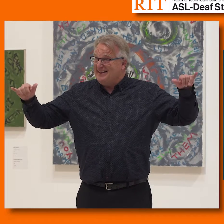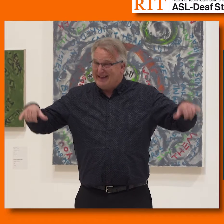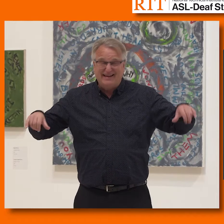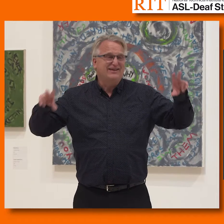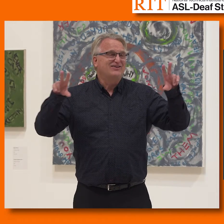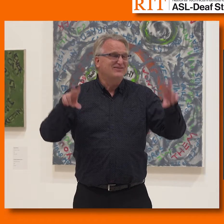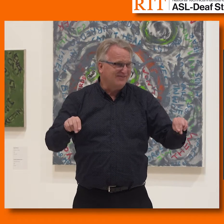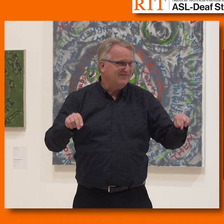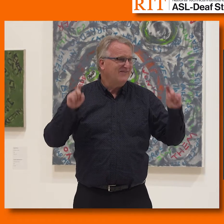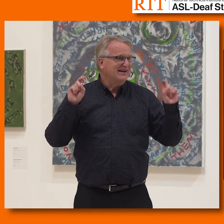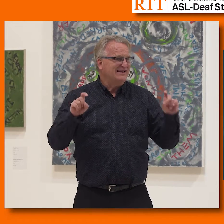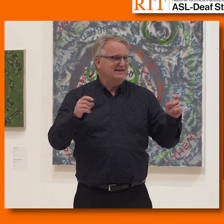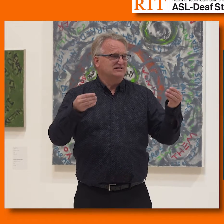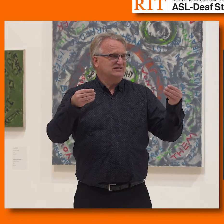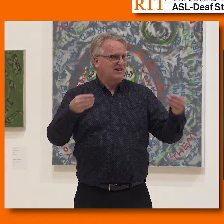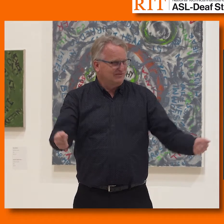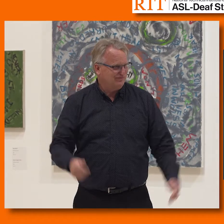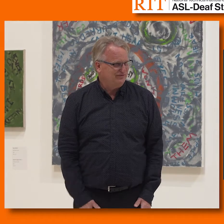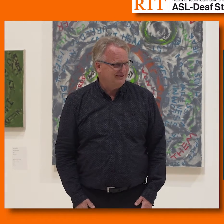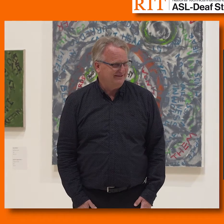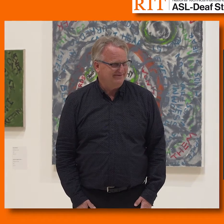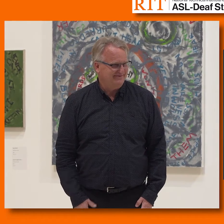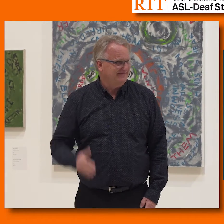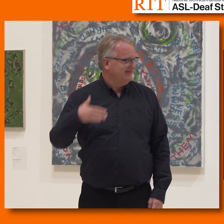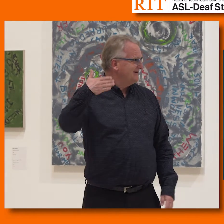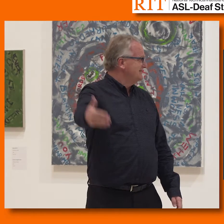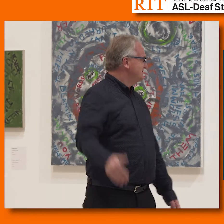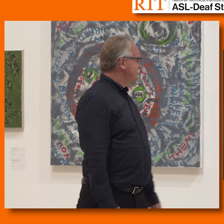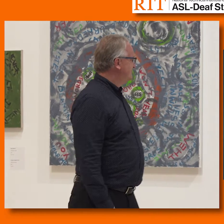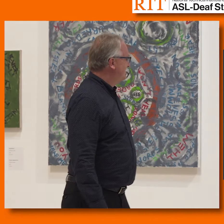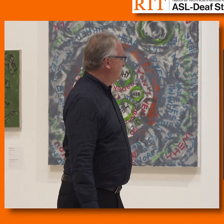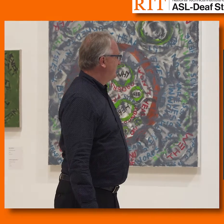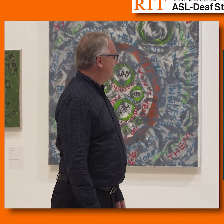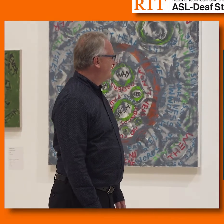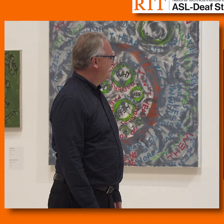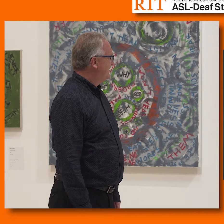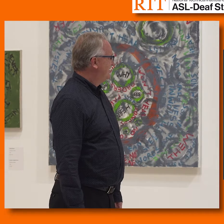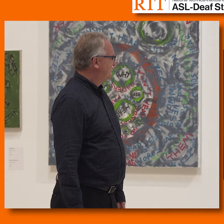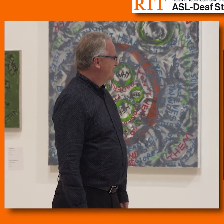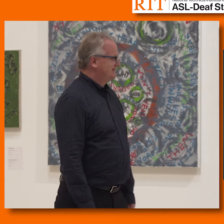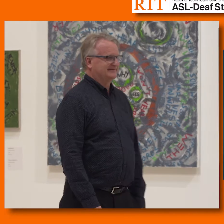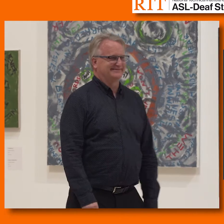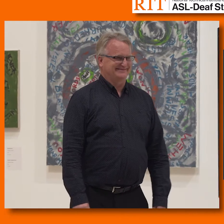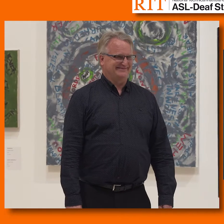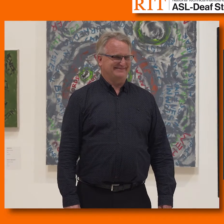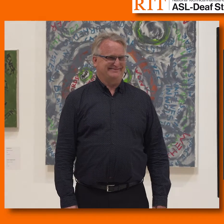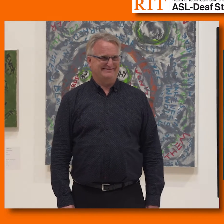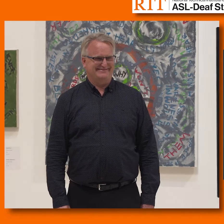And so, as a Deaf community, we relegate ourselves to realizing that that's what we have to put up with.